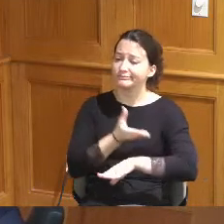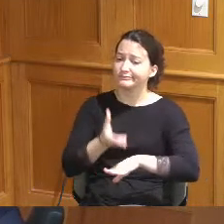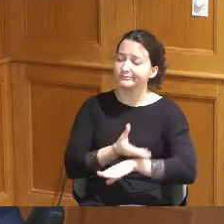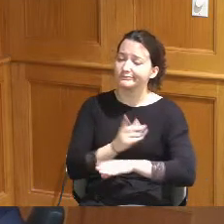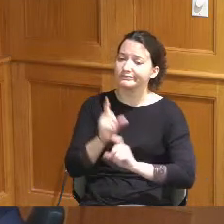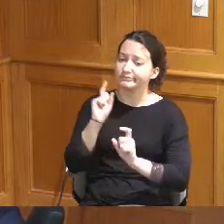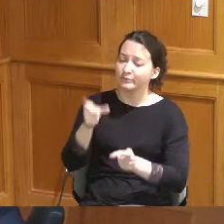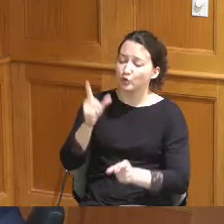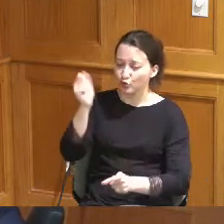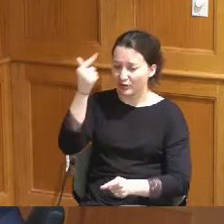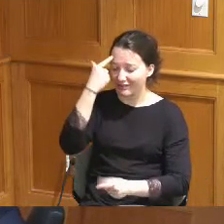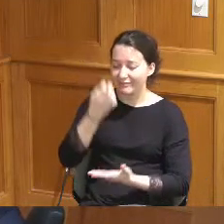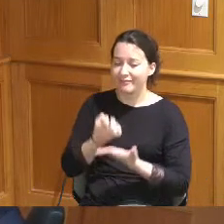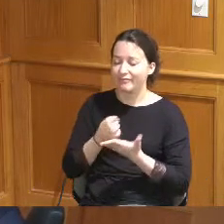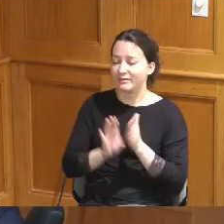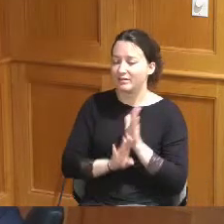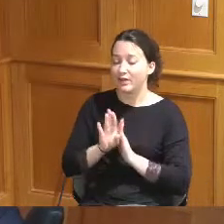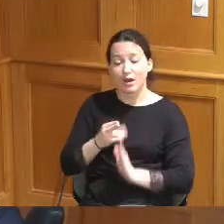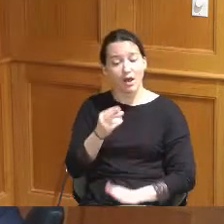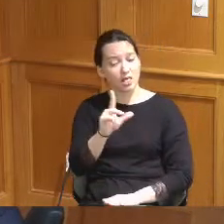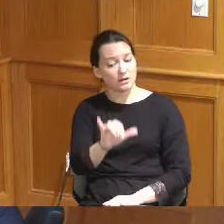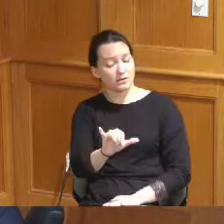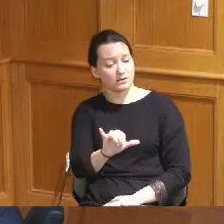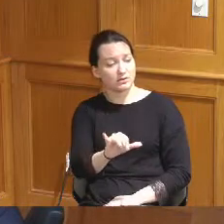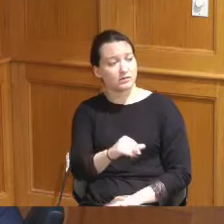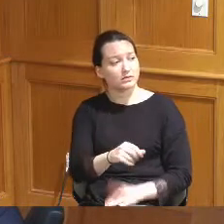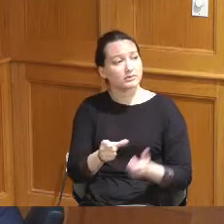and our Economic Development Area and Holly's Assistant Administrator Christmann is going